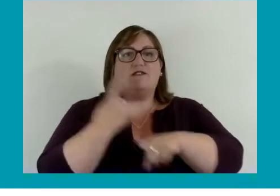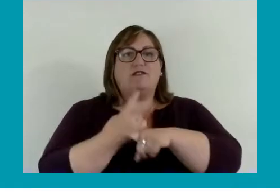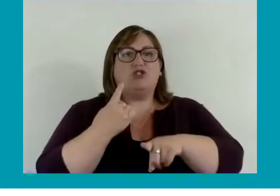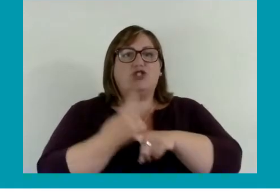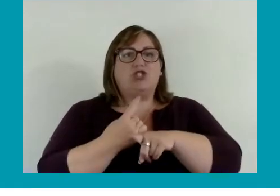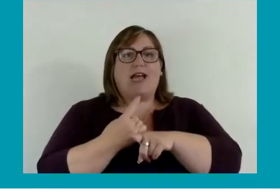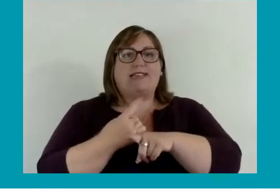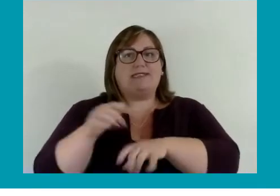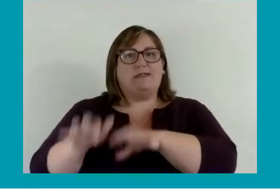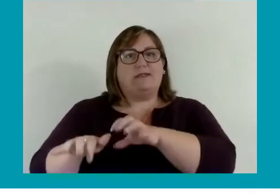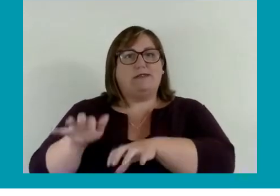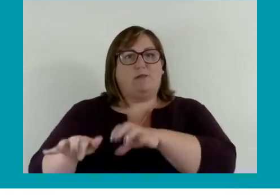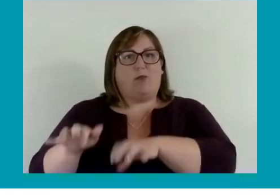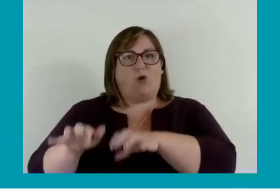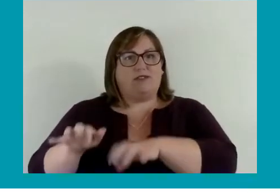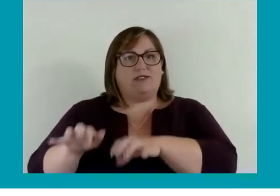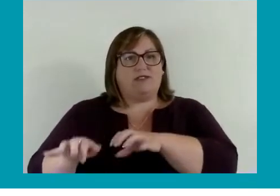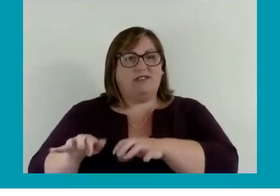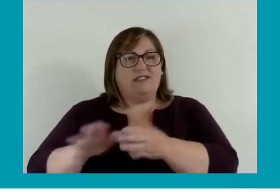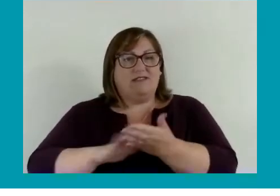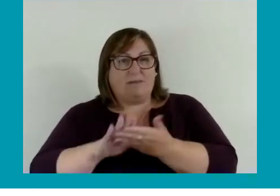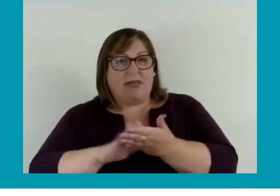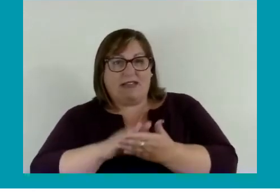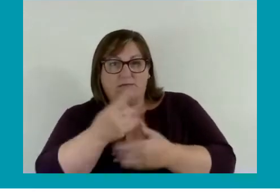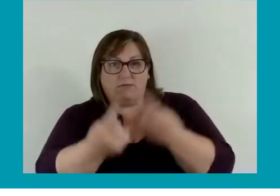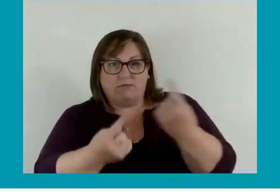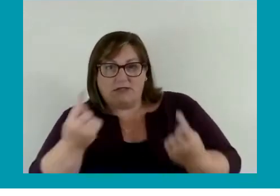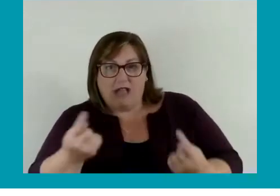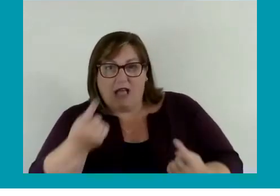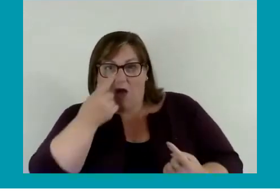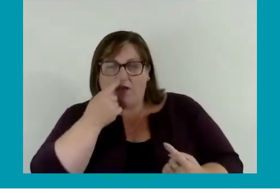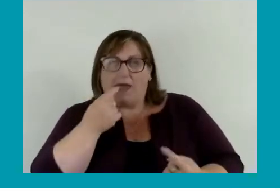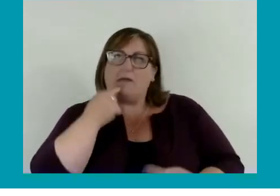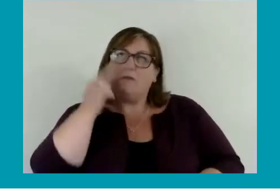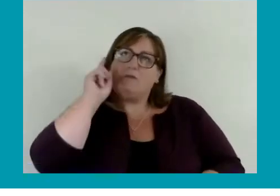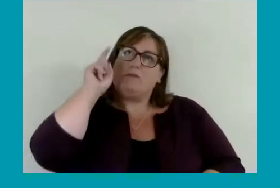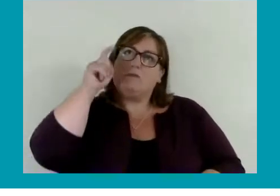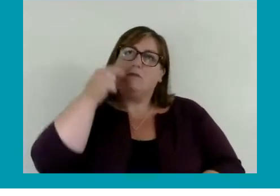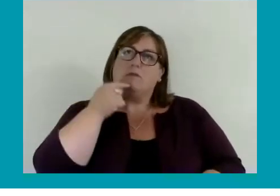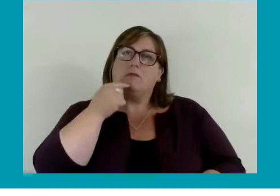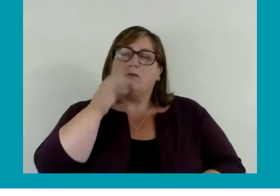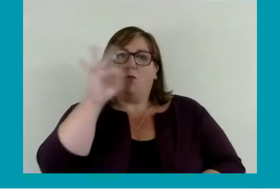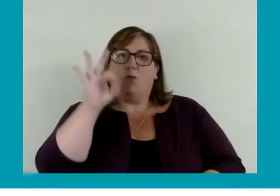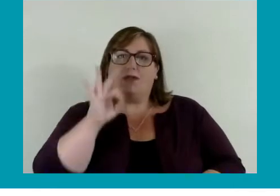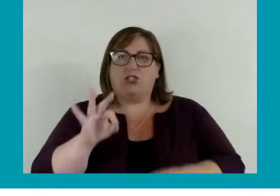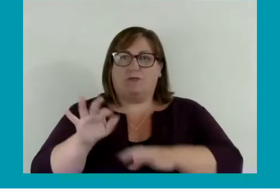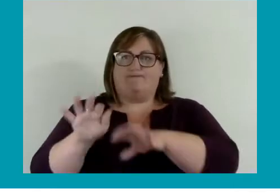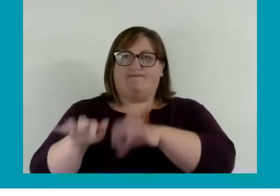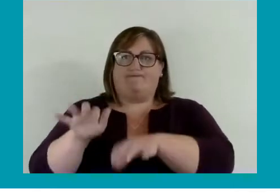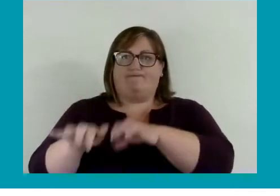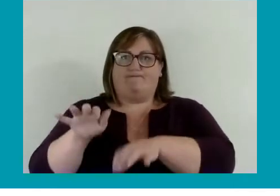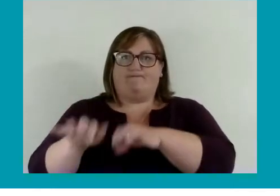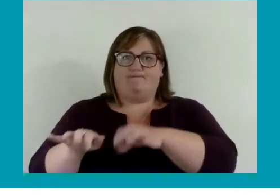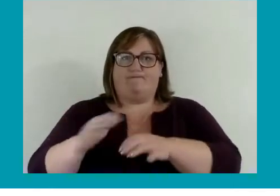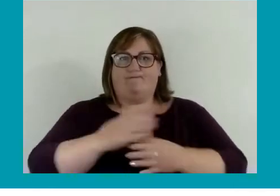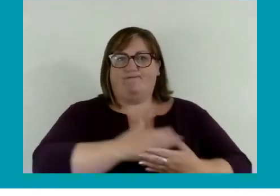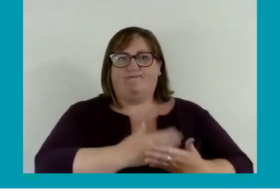to ask any questions share some experiences because we will have both Tom and Jo from the John